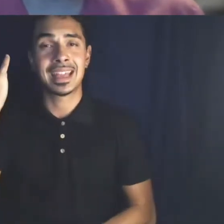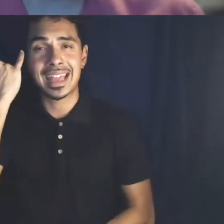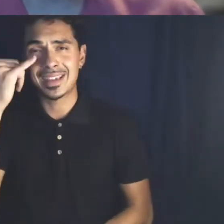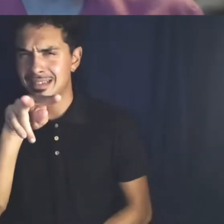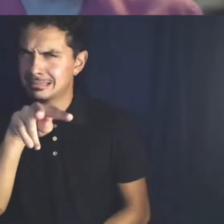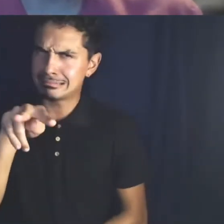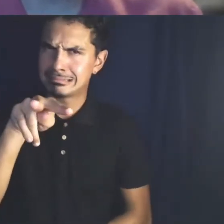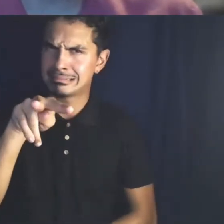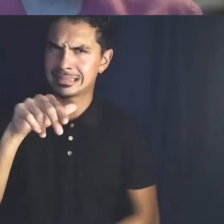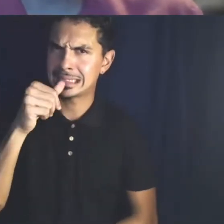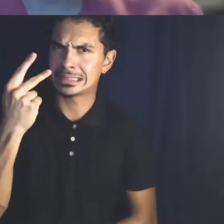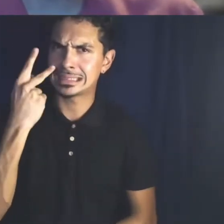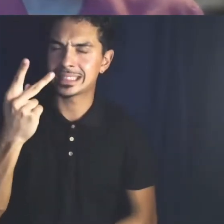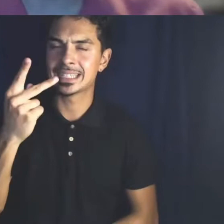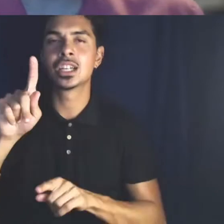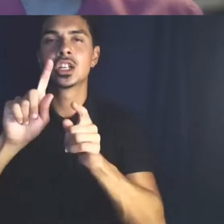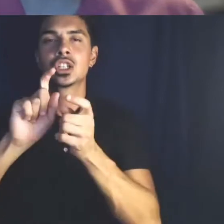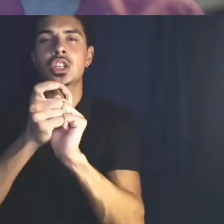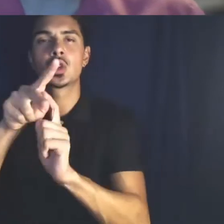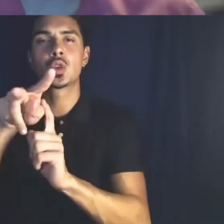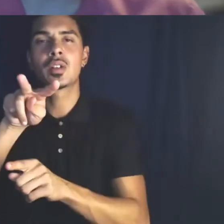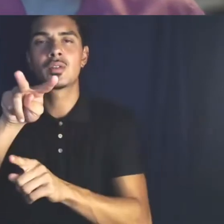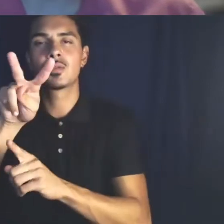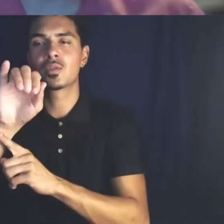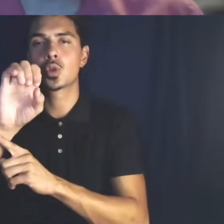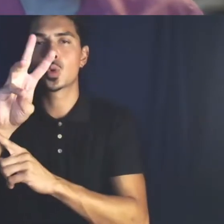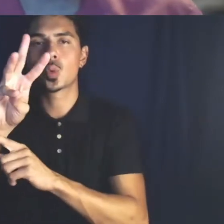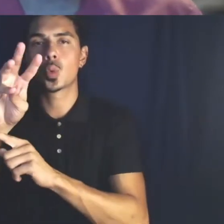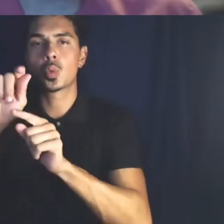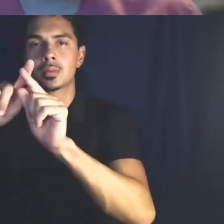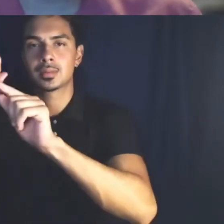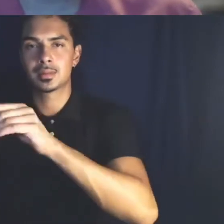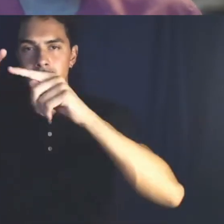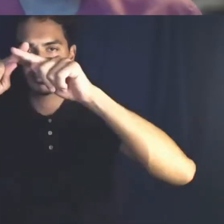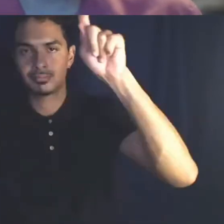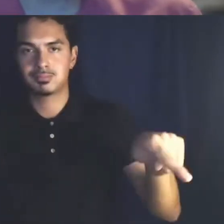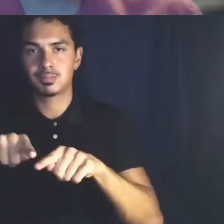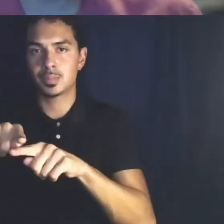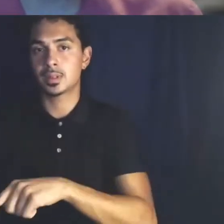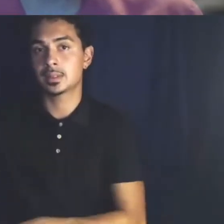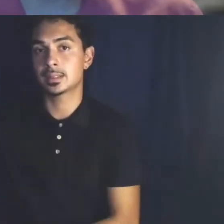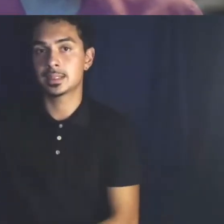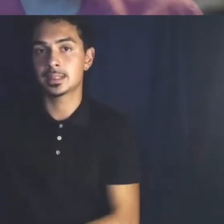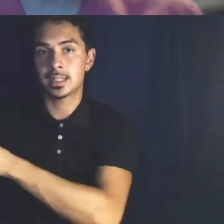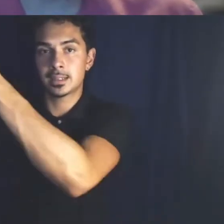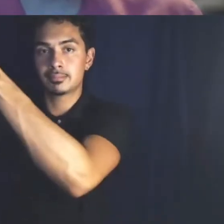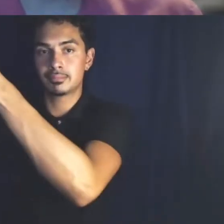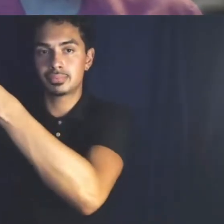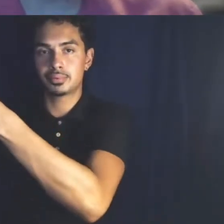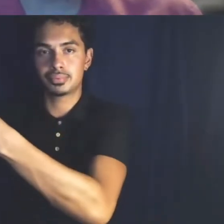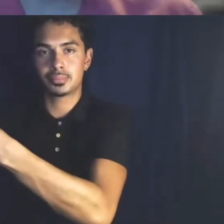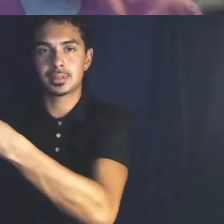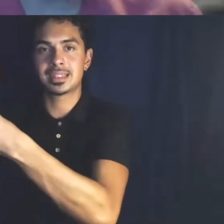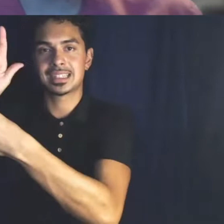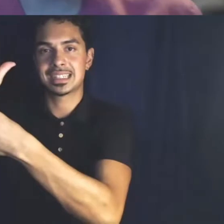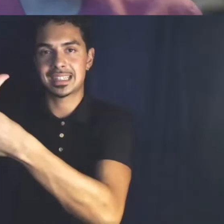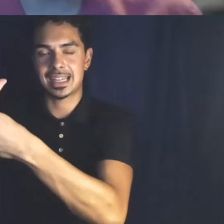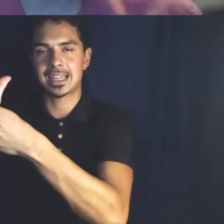You might not be able to change your view. So if you have a question or a challenge with that, Caleb on FORGE's staff is in the backend,